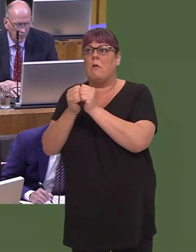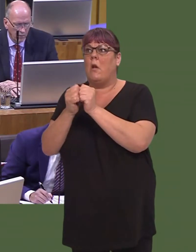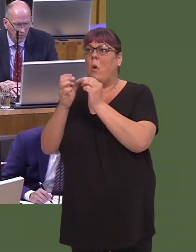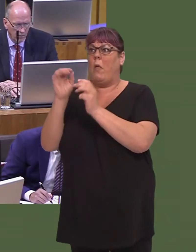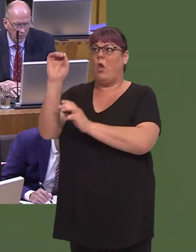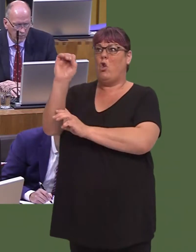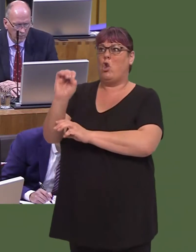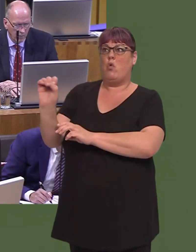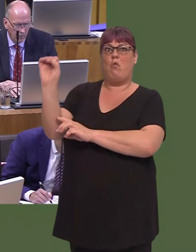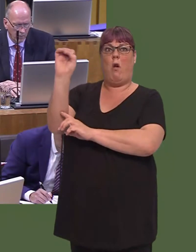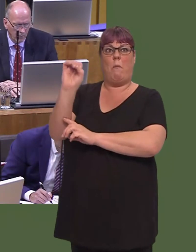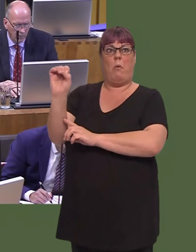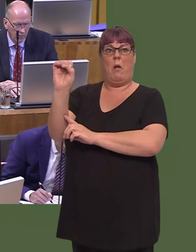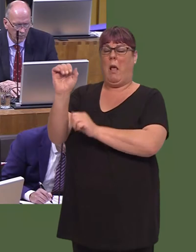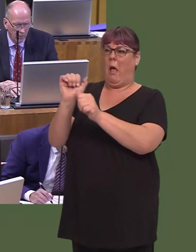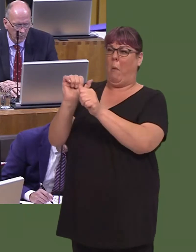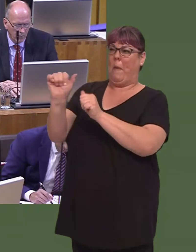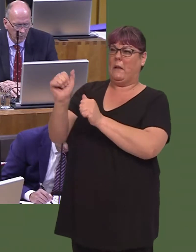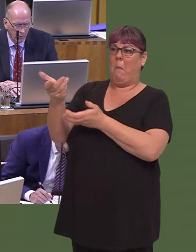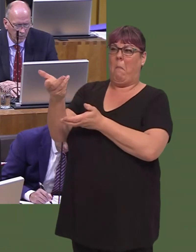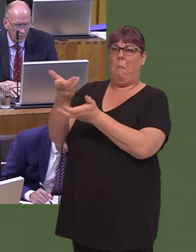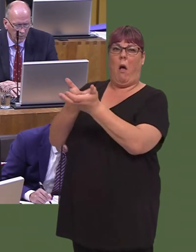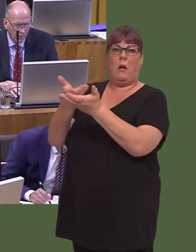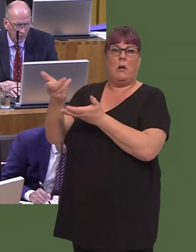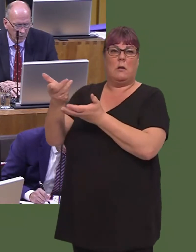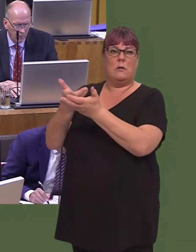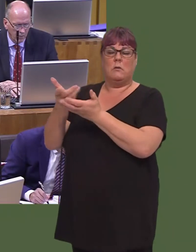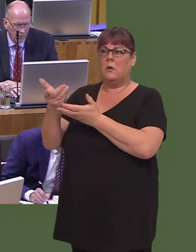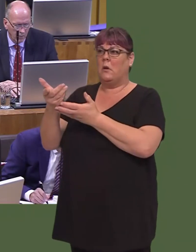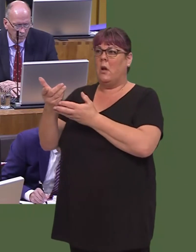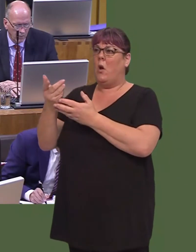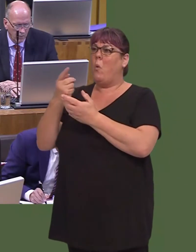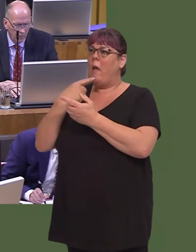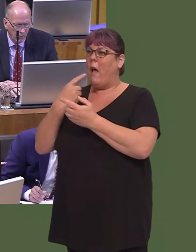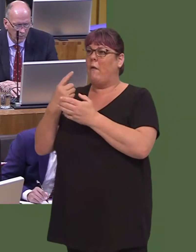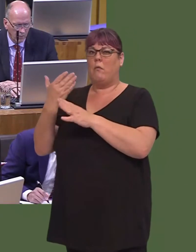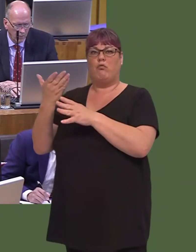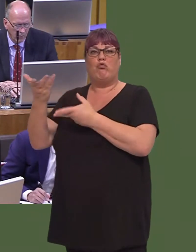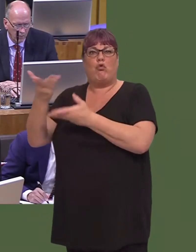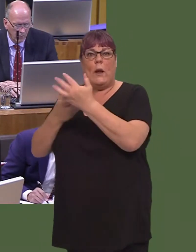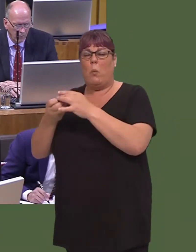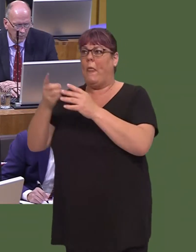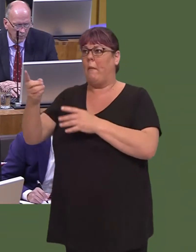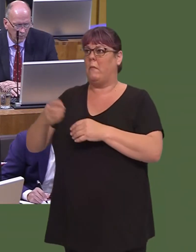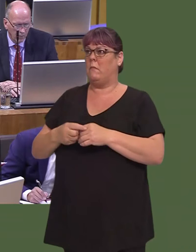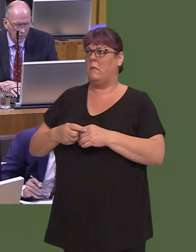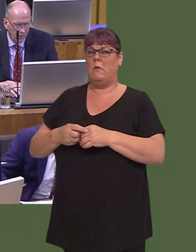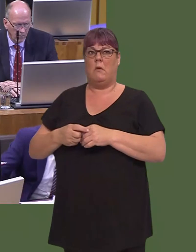heavily. An analysis by the anti-fraud organisation Cifas shows that, in Wales, there's been some